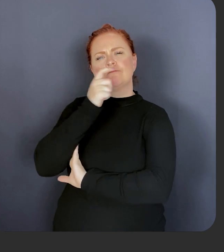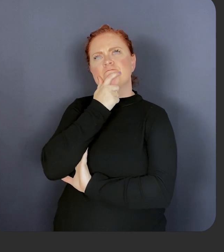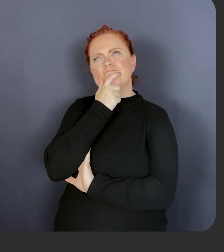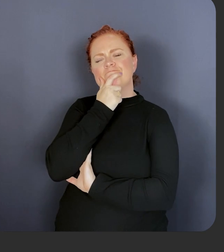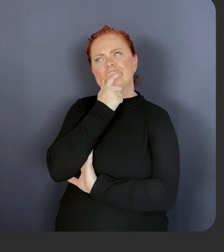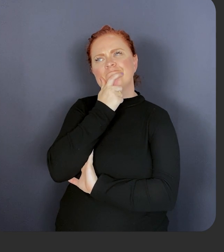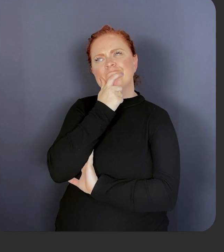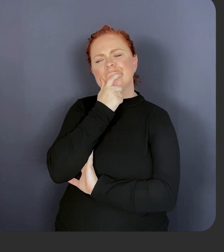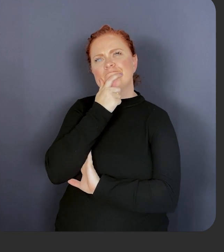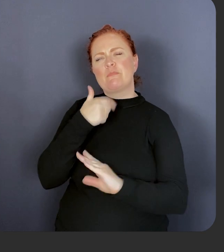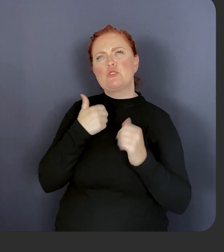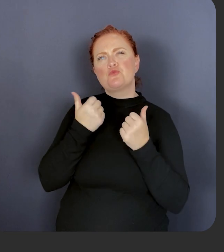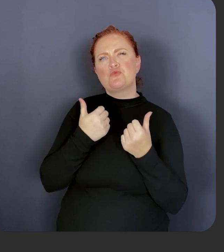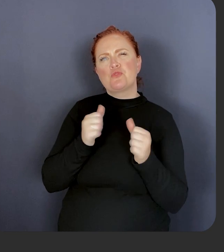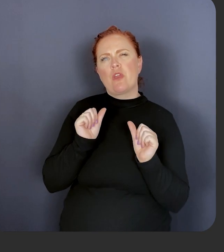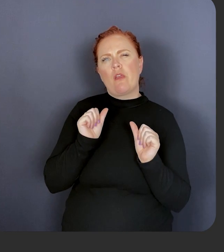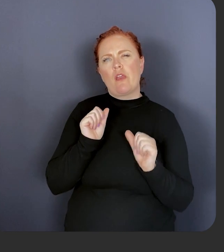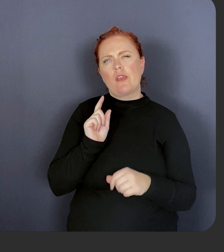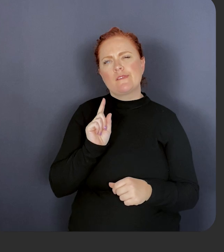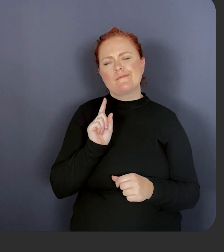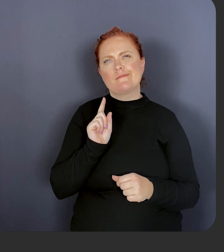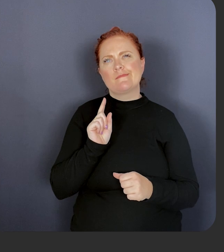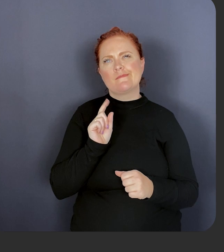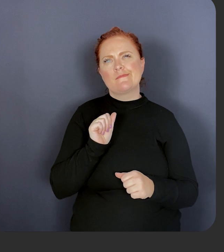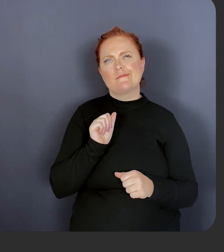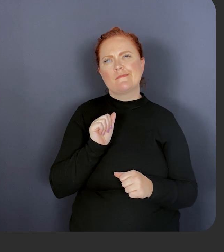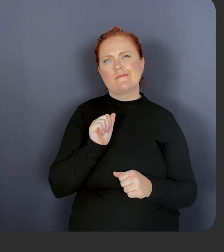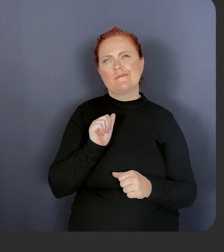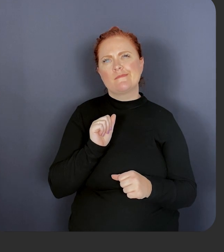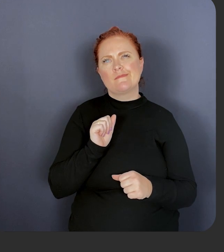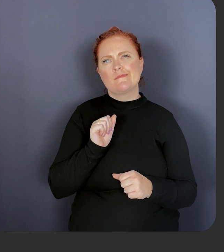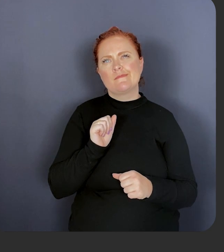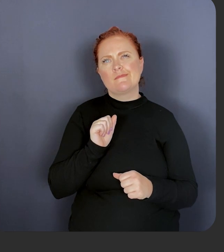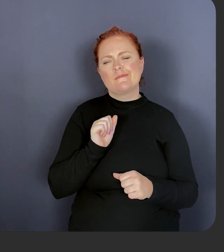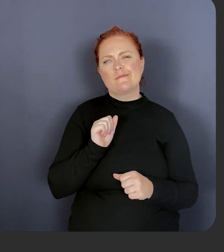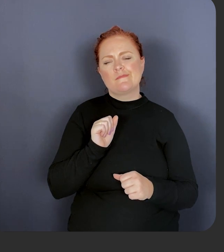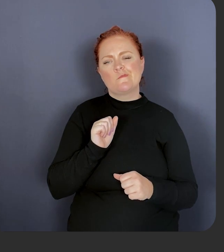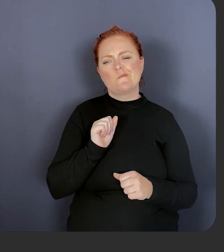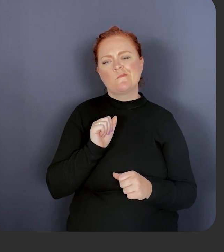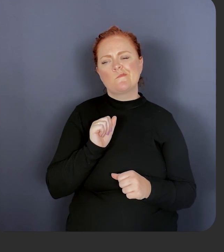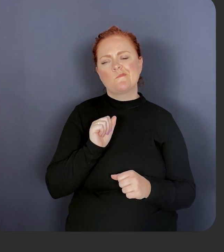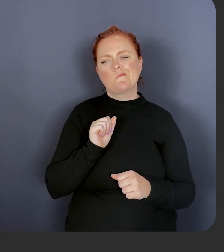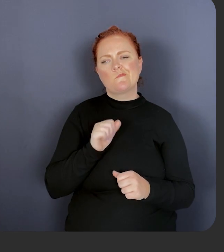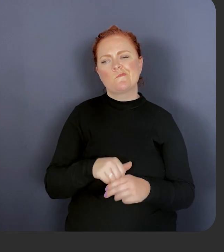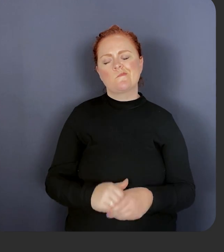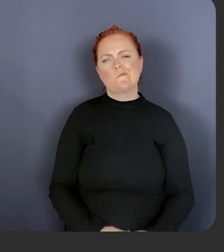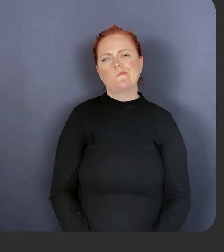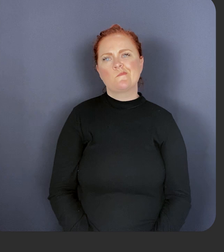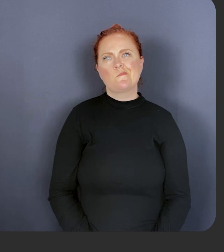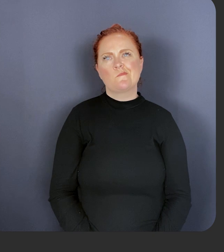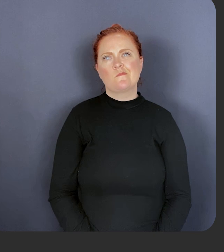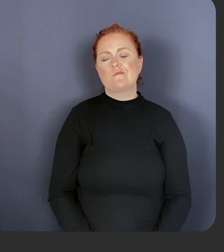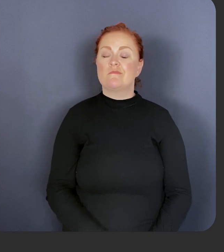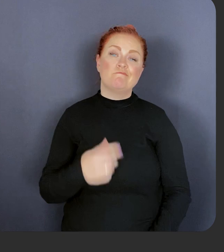Let's try-- always fun.